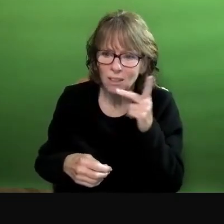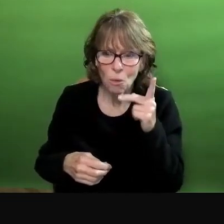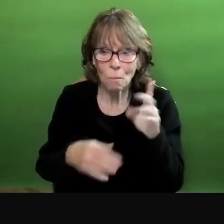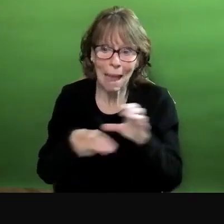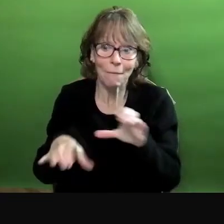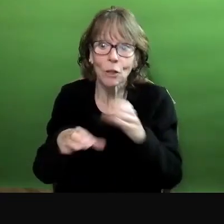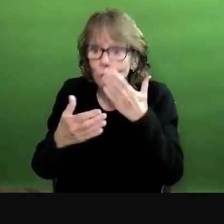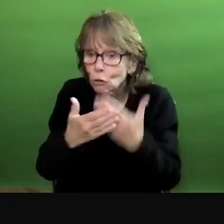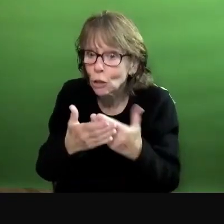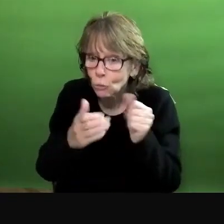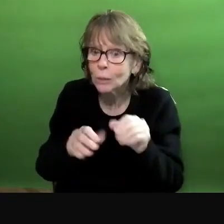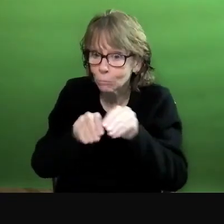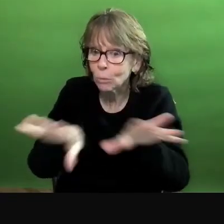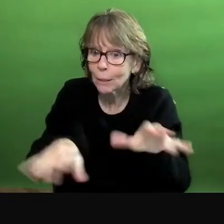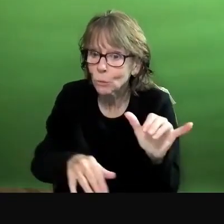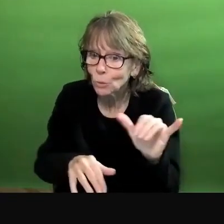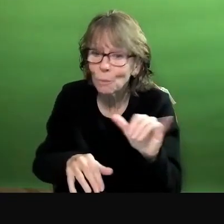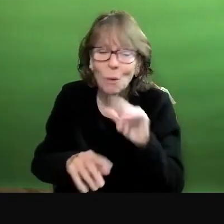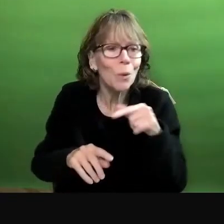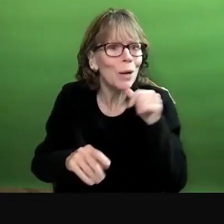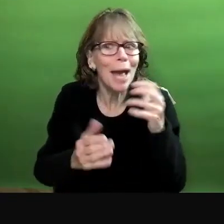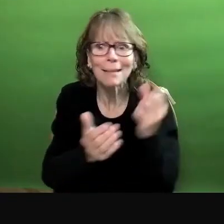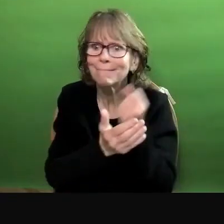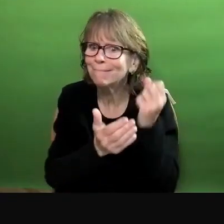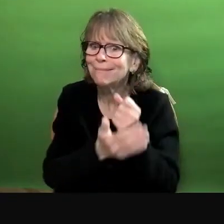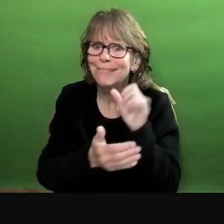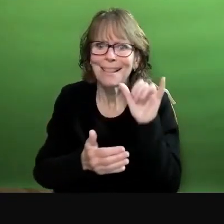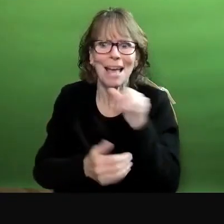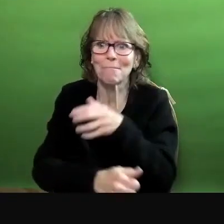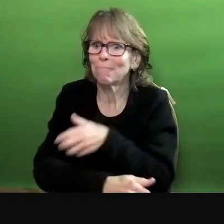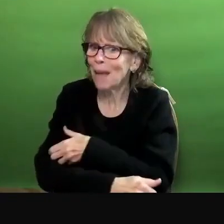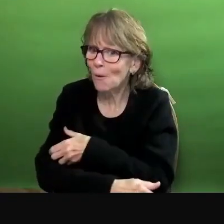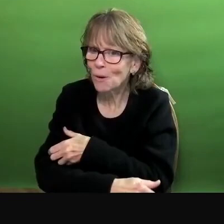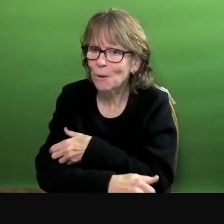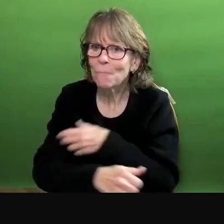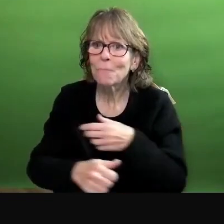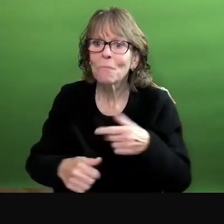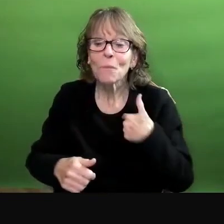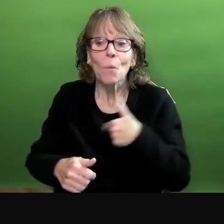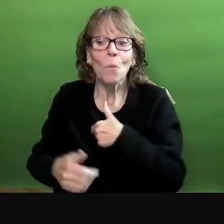social contagion. We have built our own behavior change model that focuses on the